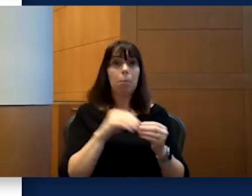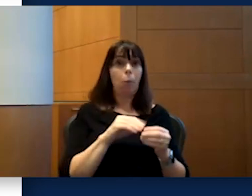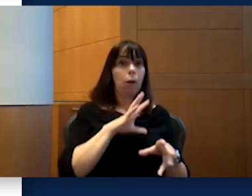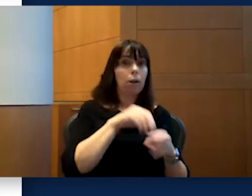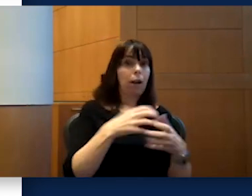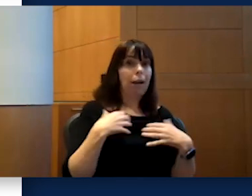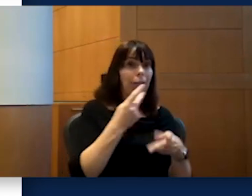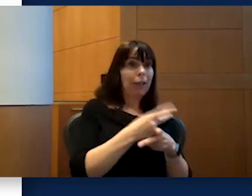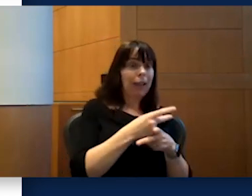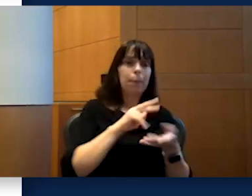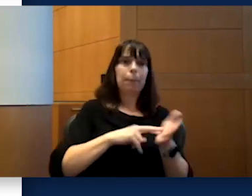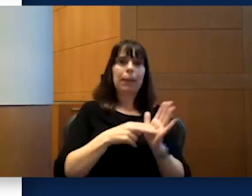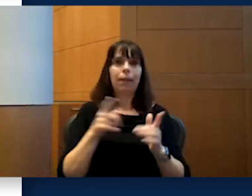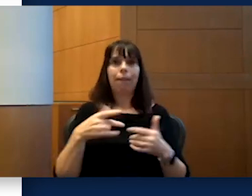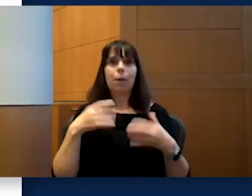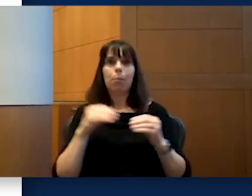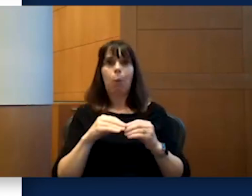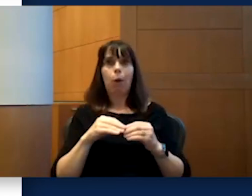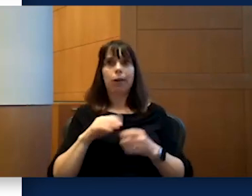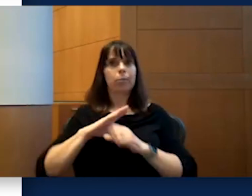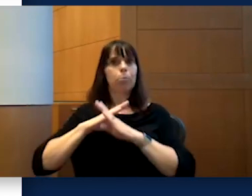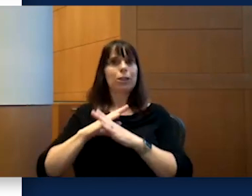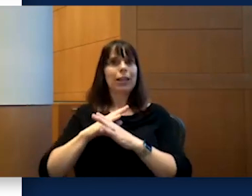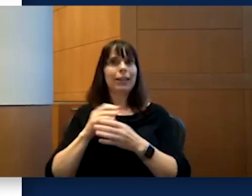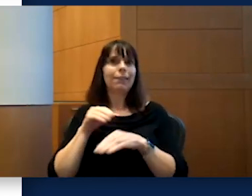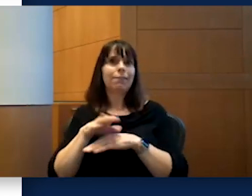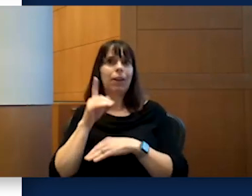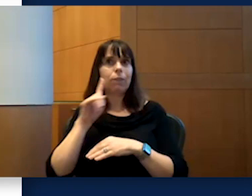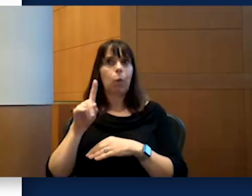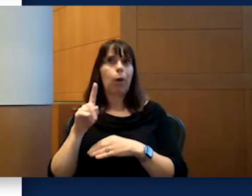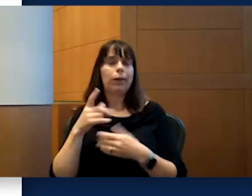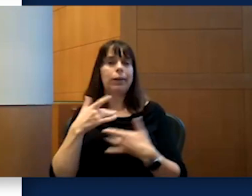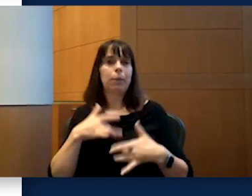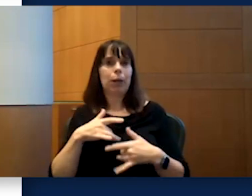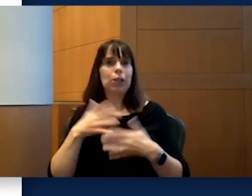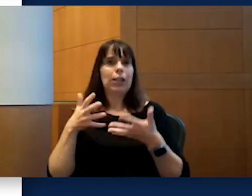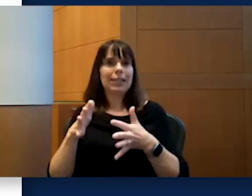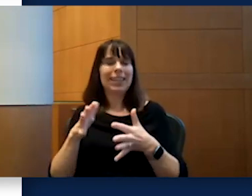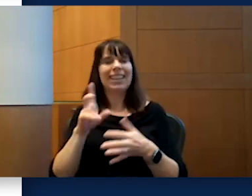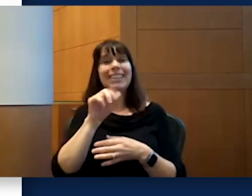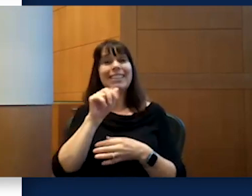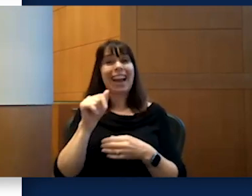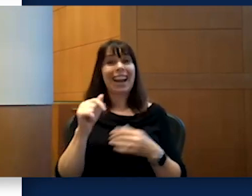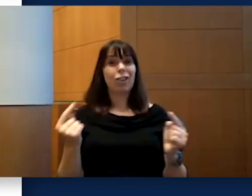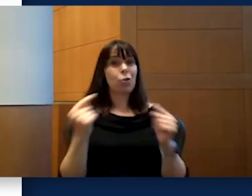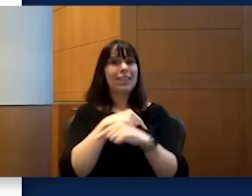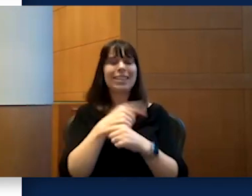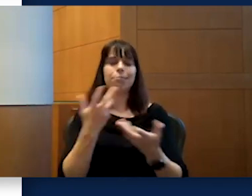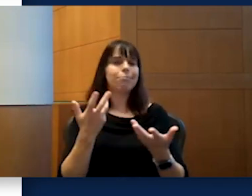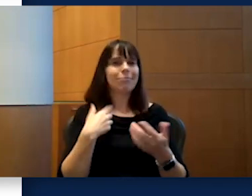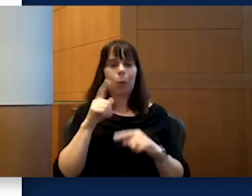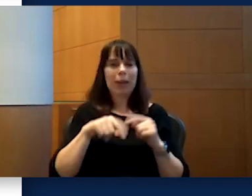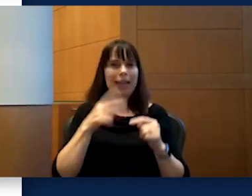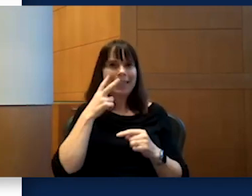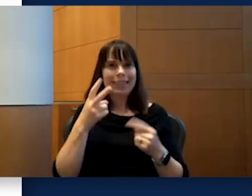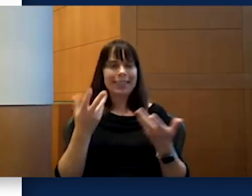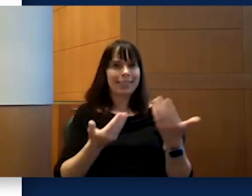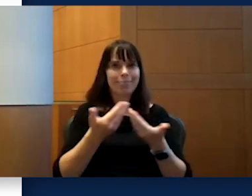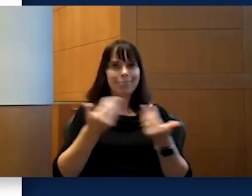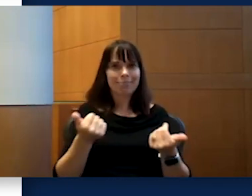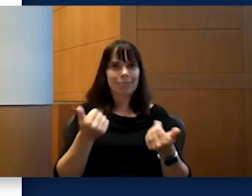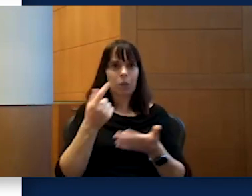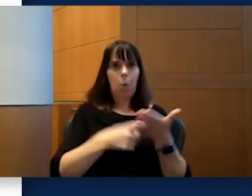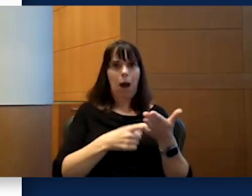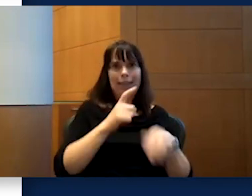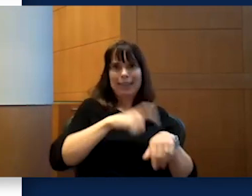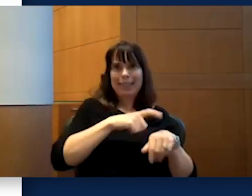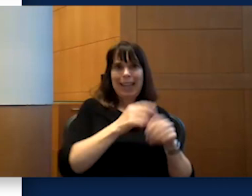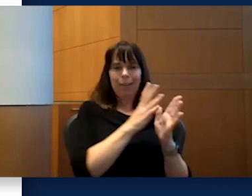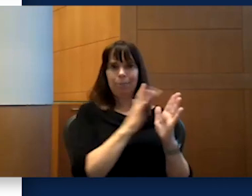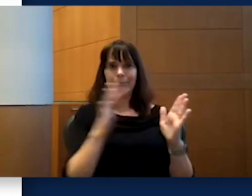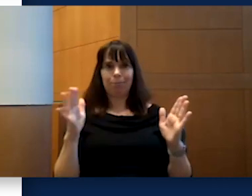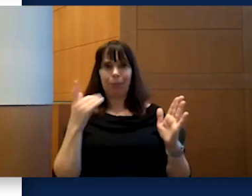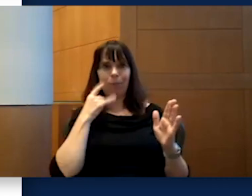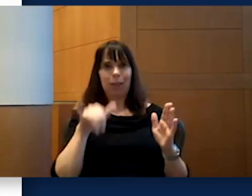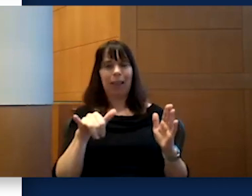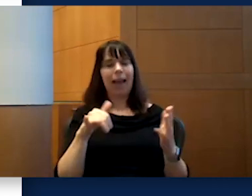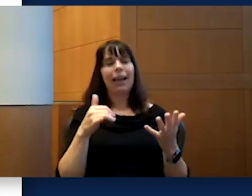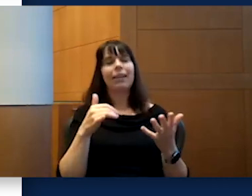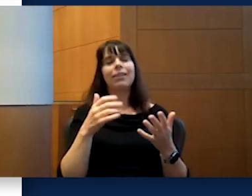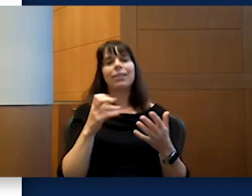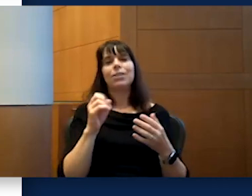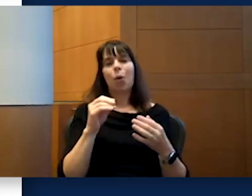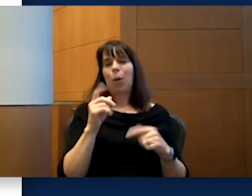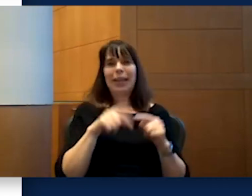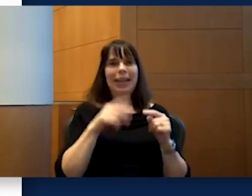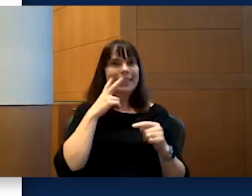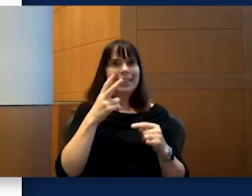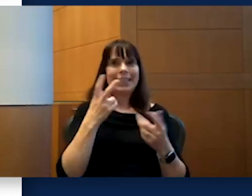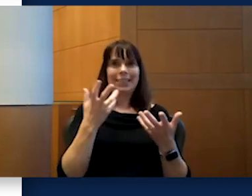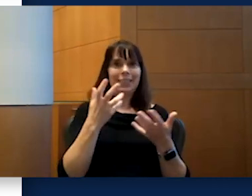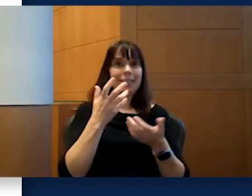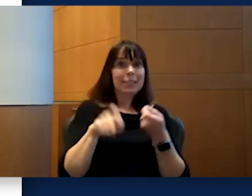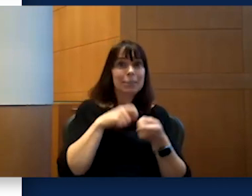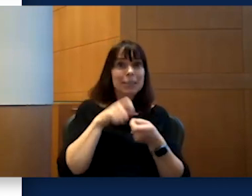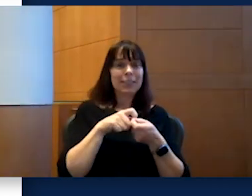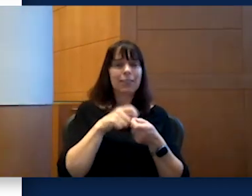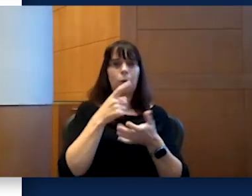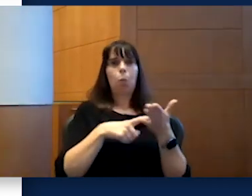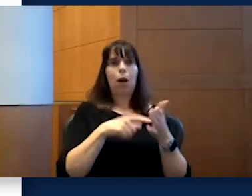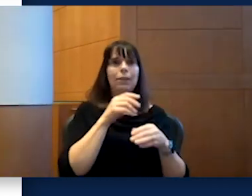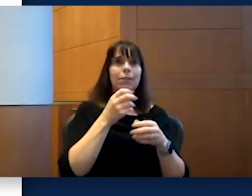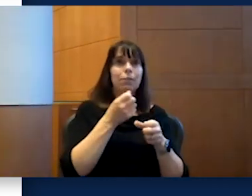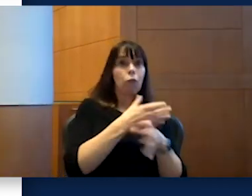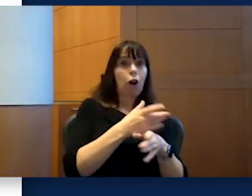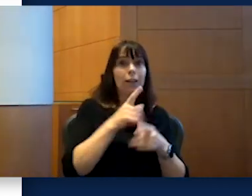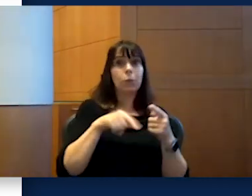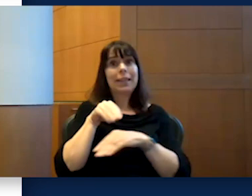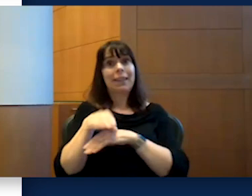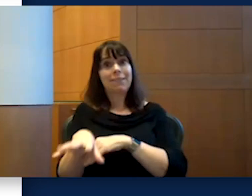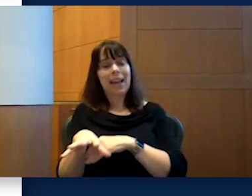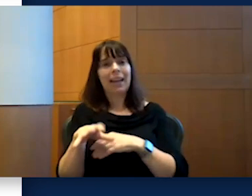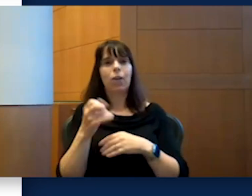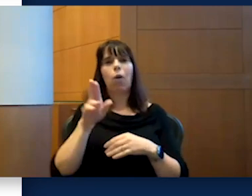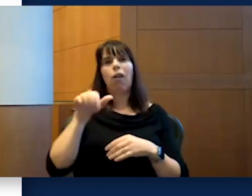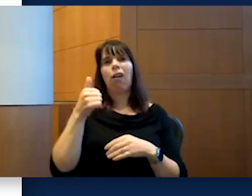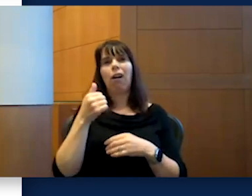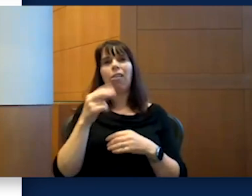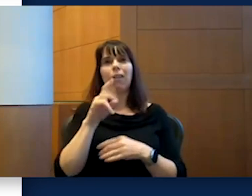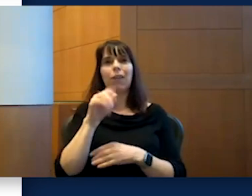Because the data are cross-sectional, we can't look at the temporal sort of time relationship between the factors, cause and effect, or some other variable that might be correlating with these factors.